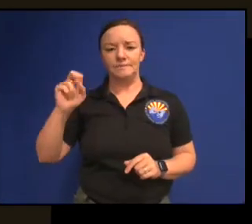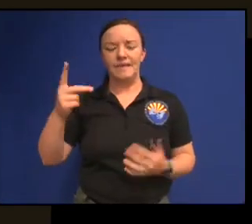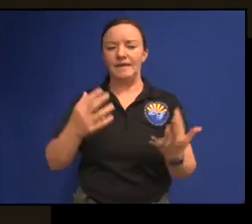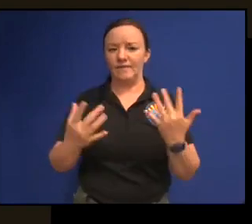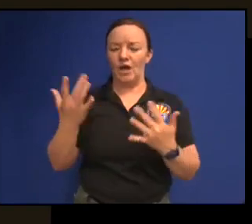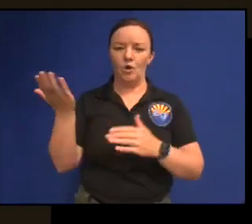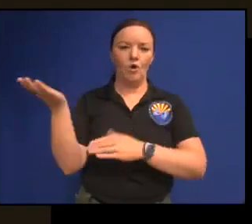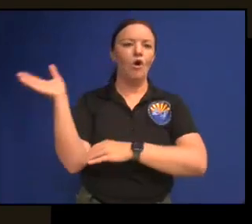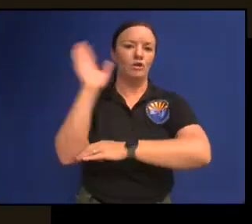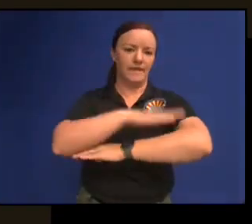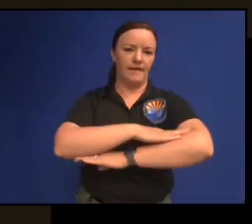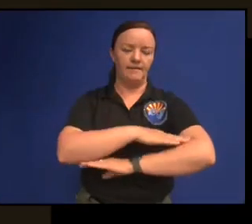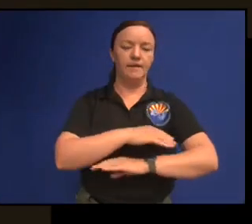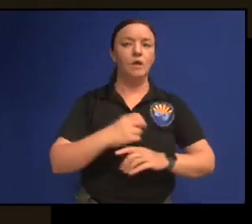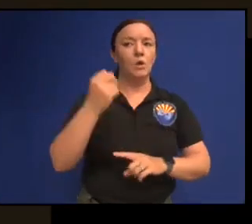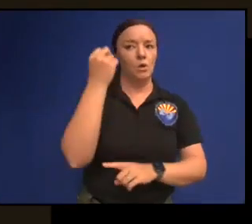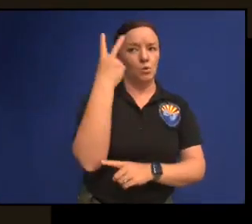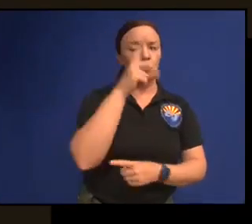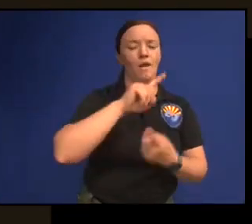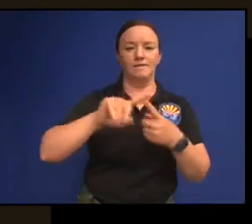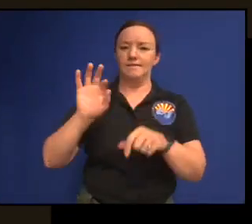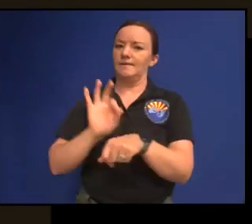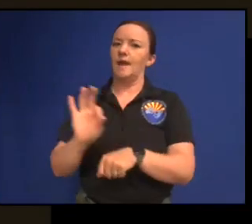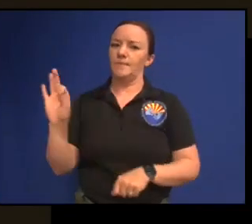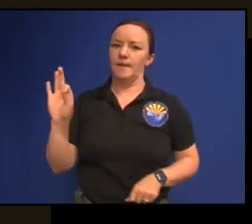EVENING, TO JUST A COUPLE MORE HOURS WE'LL SEE THAT.